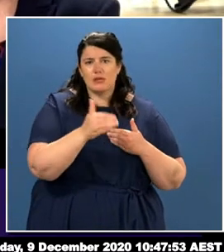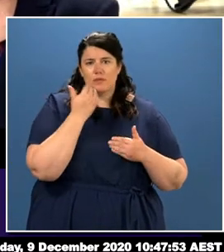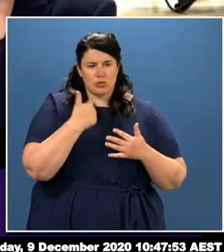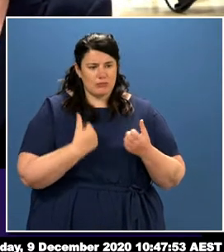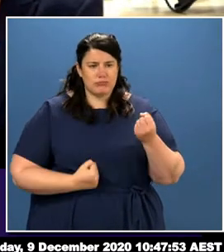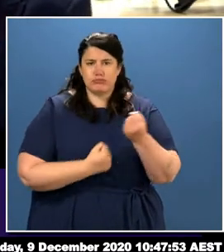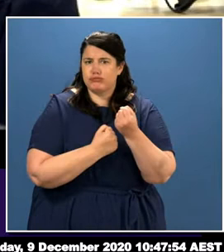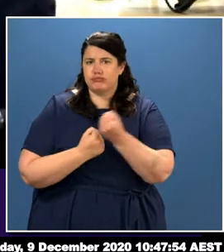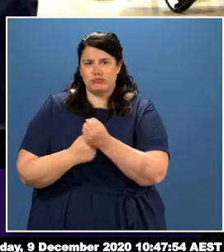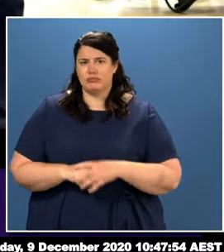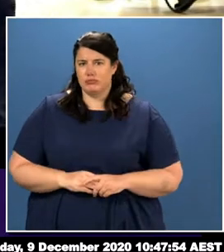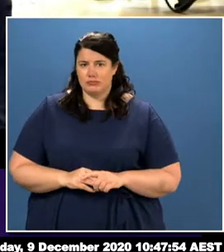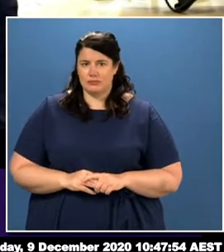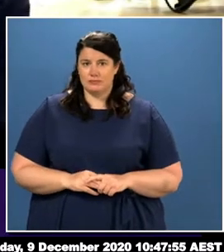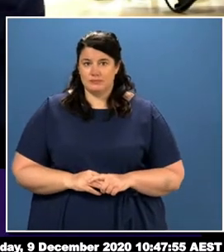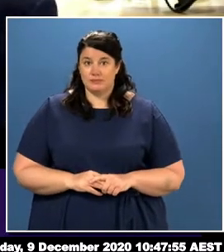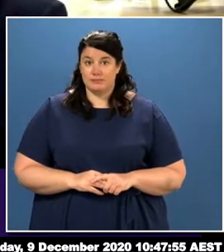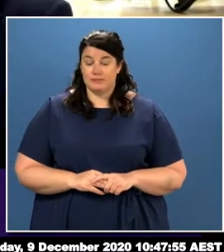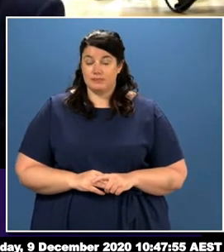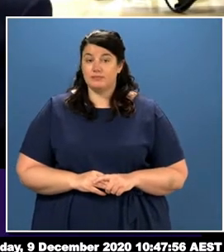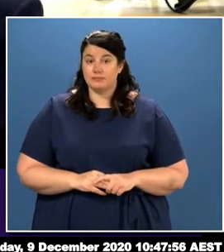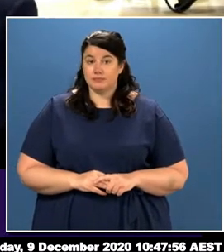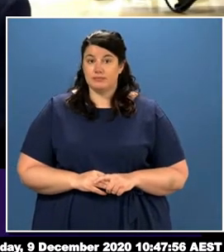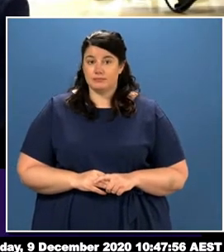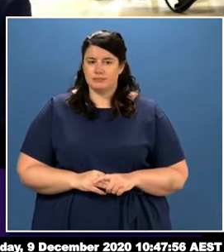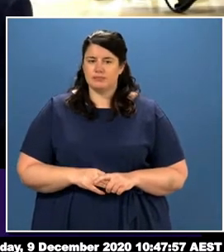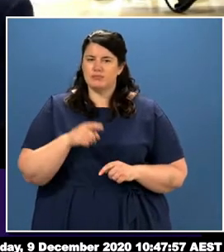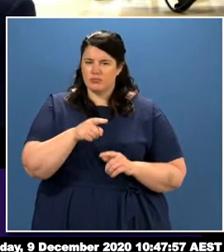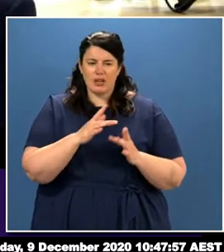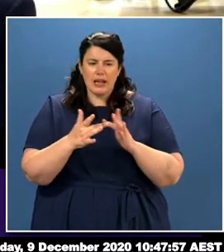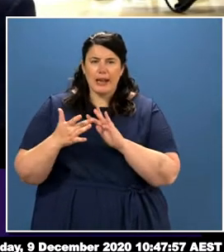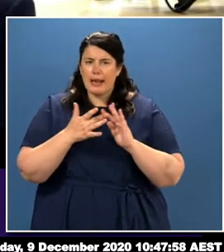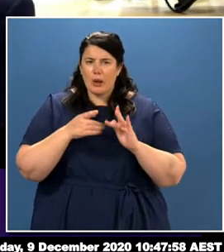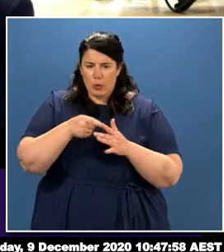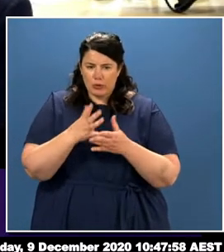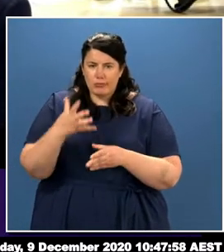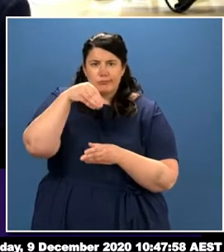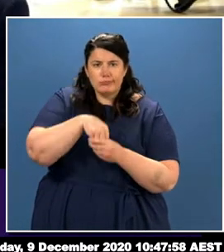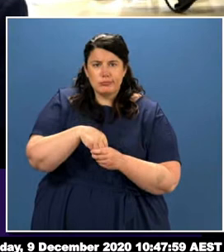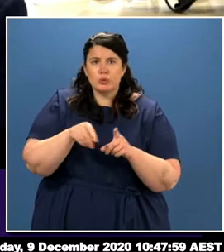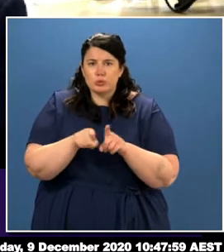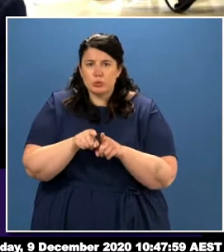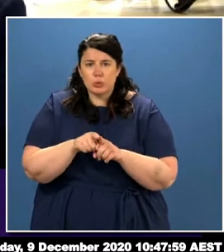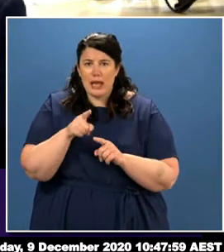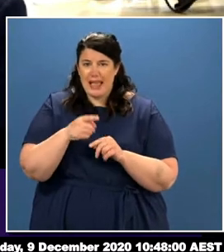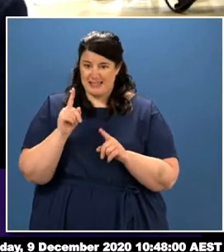Mr Collins, in addition to the Diverse Abilities network of which you are a co-founding member, you recently started a blog; is that right?